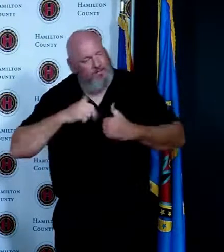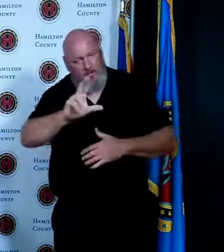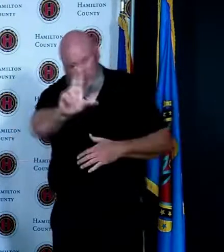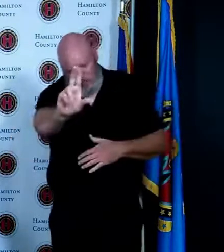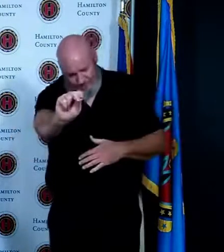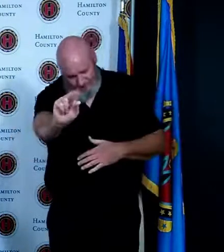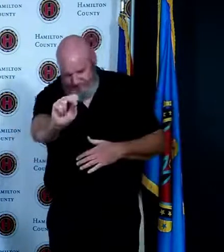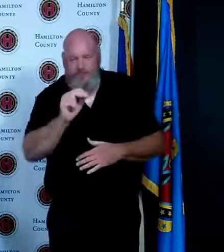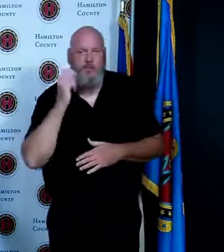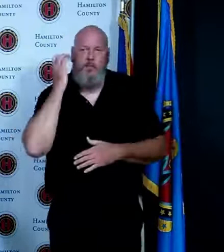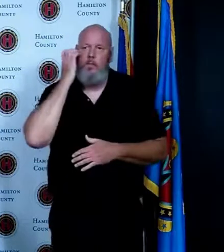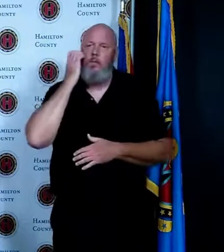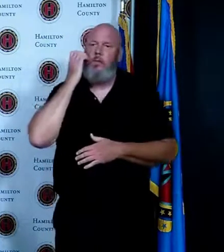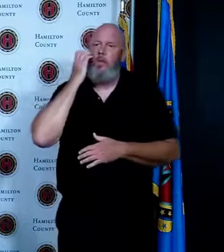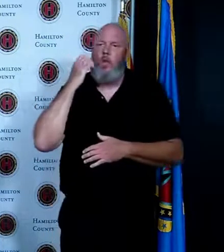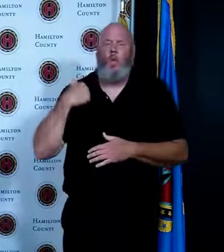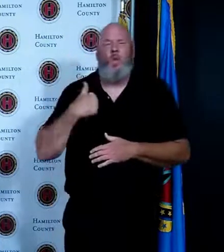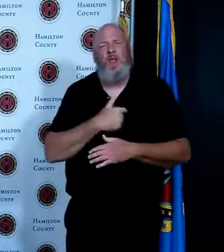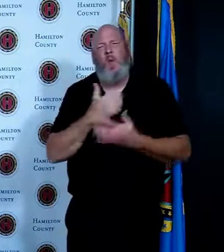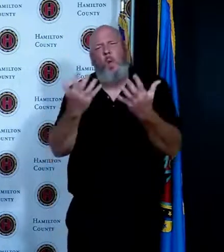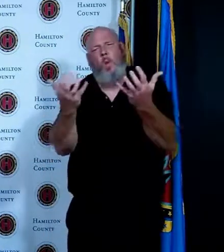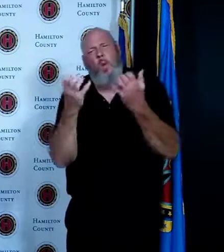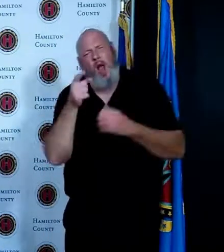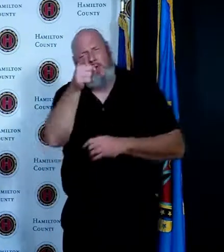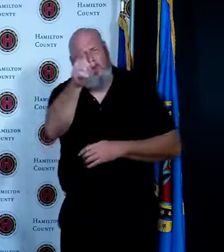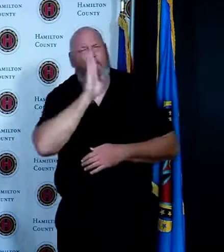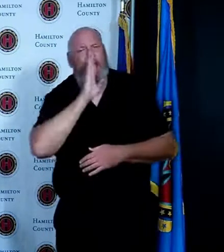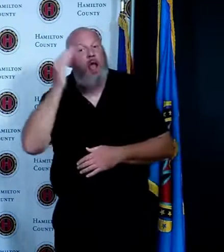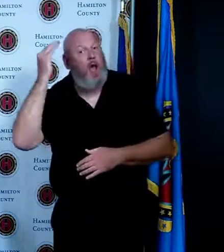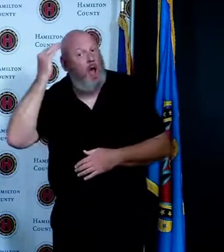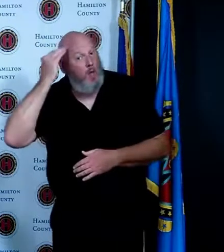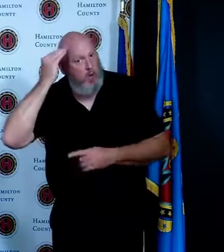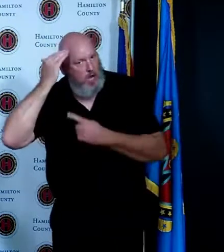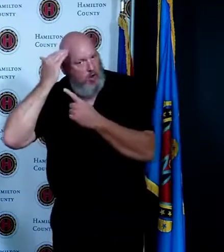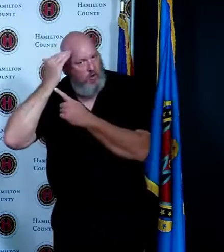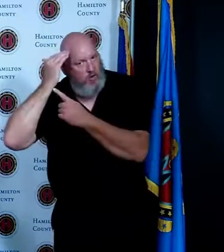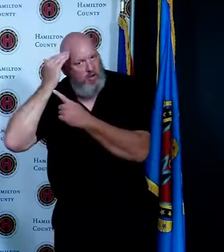County safe thank you and a follow up question that you mentioned during your